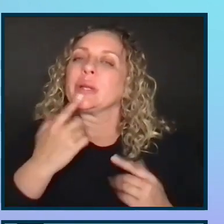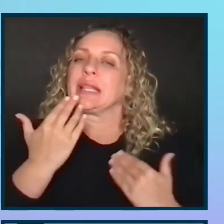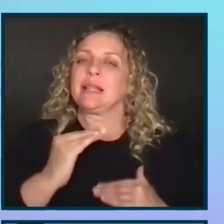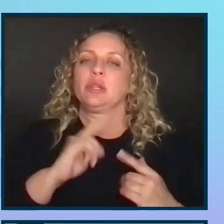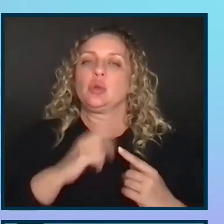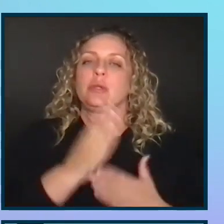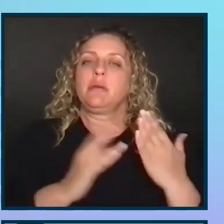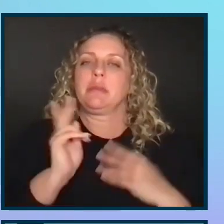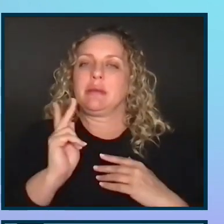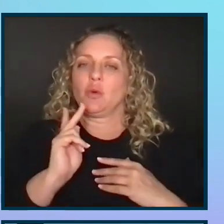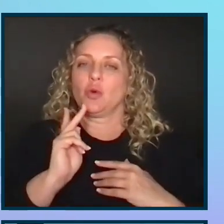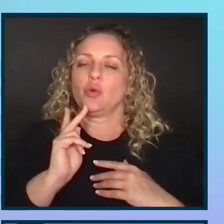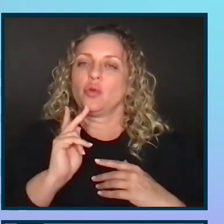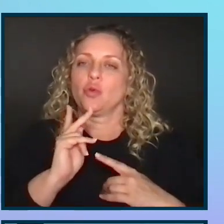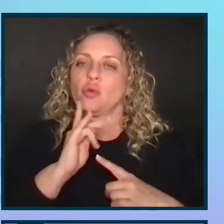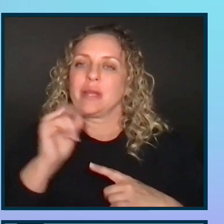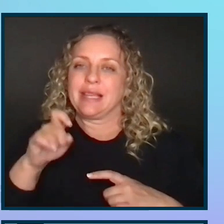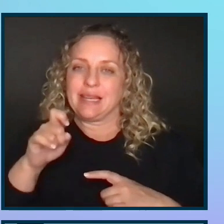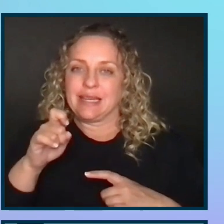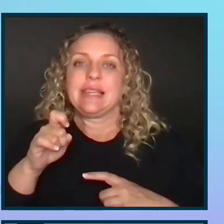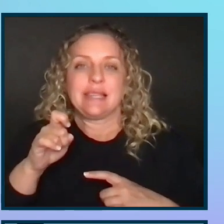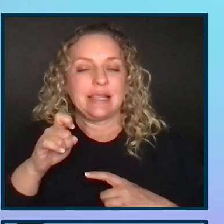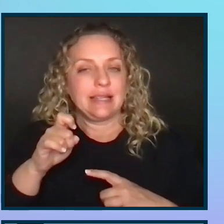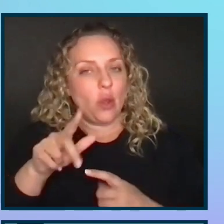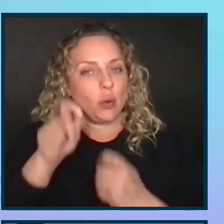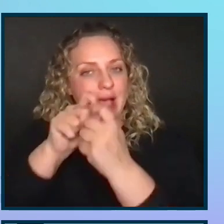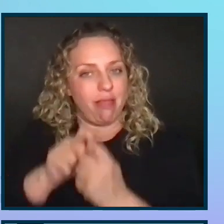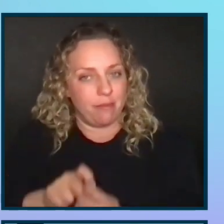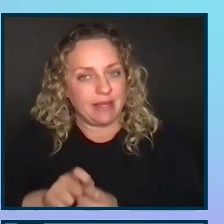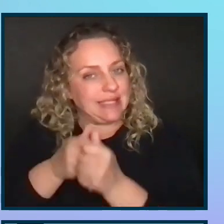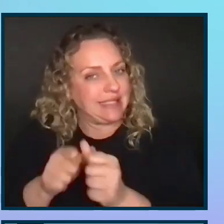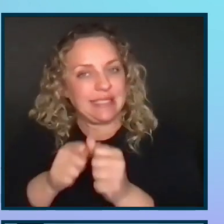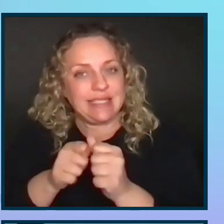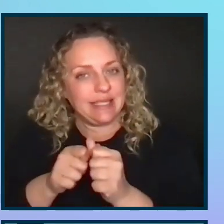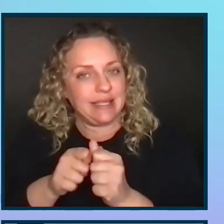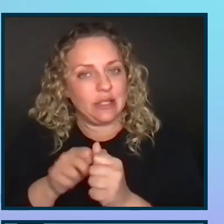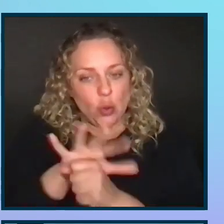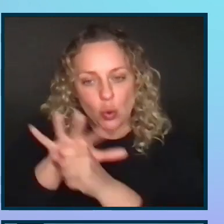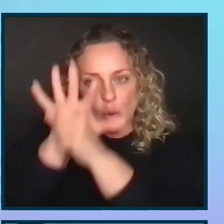and people really need these kinds of elements. They need them consistently to locate things in practice.